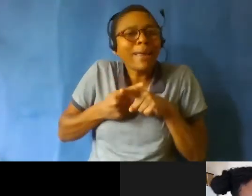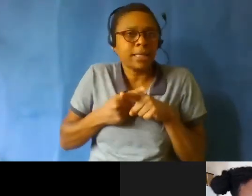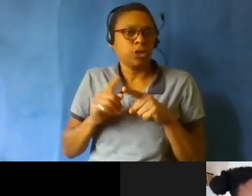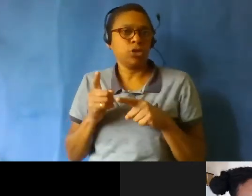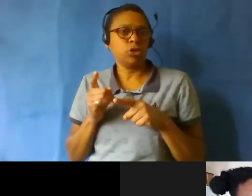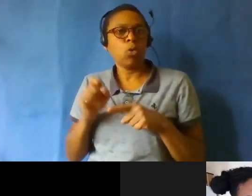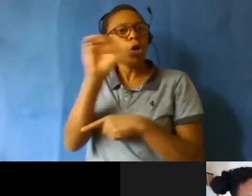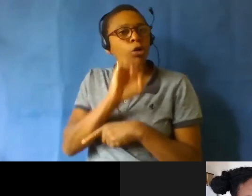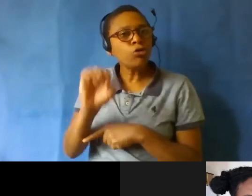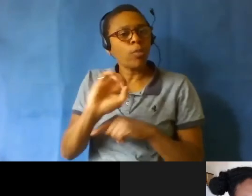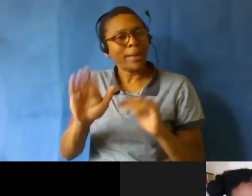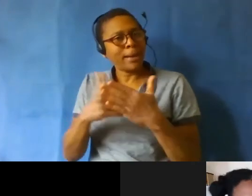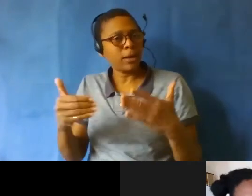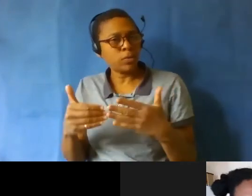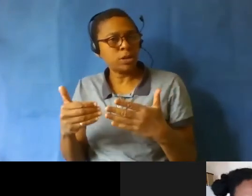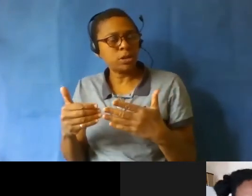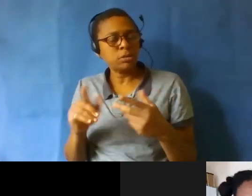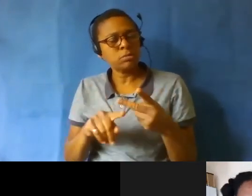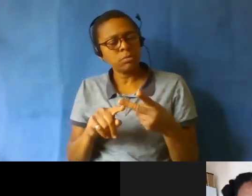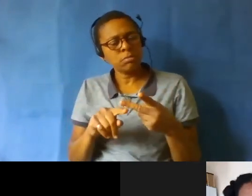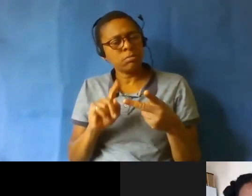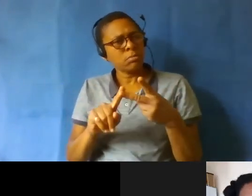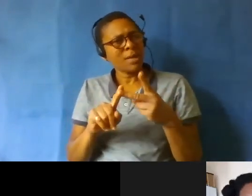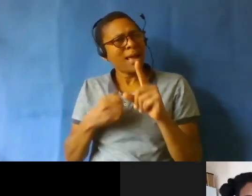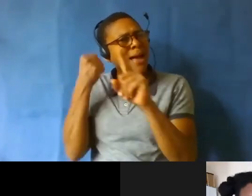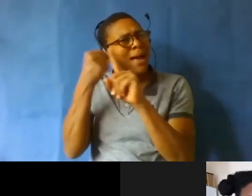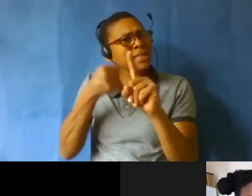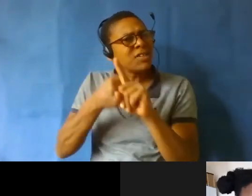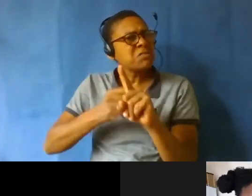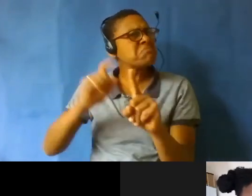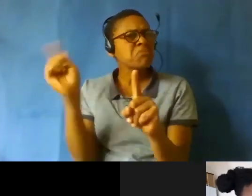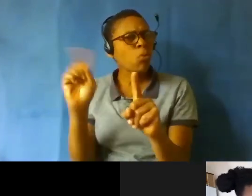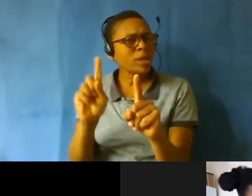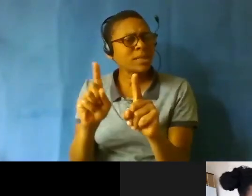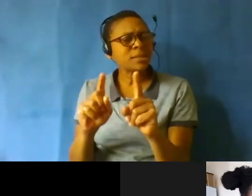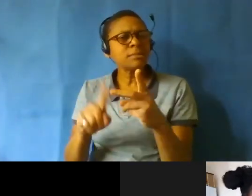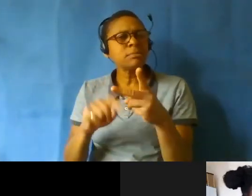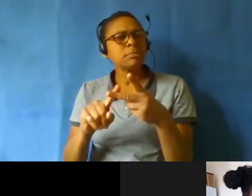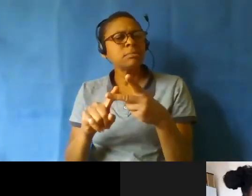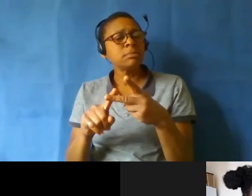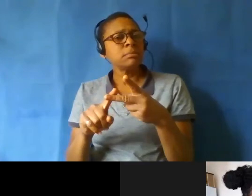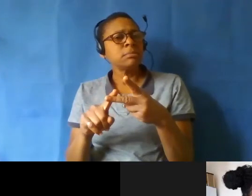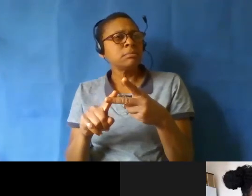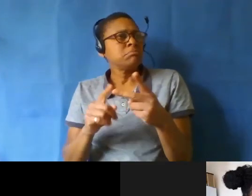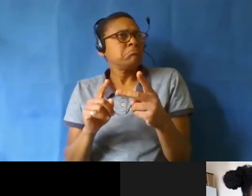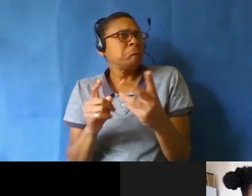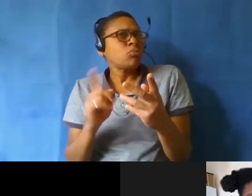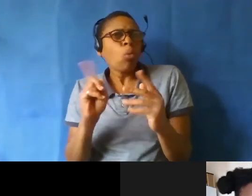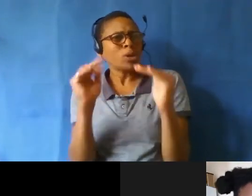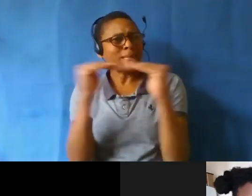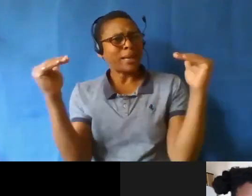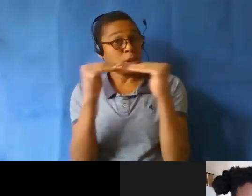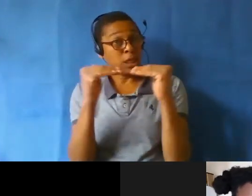we see equity, Jumoke and I went to Ghana in November and we were there for three